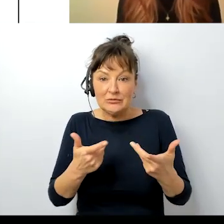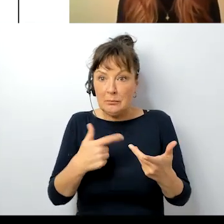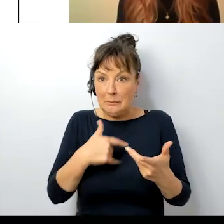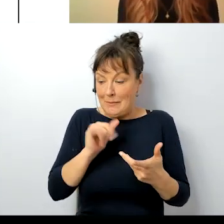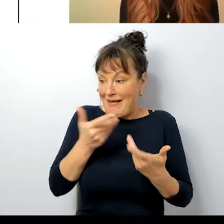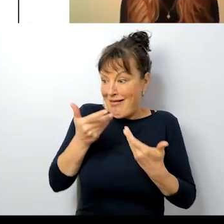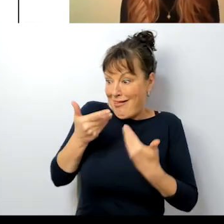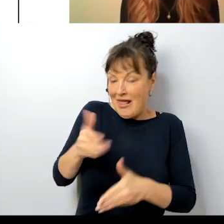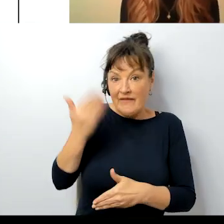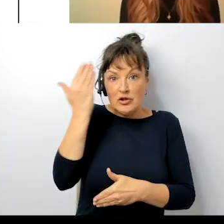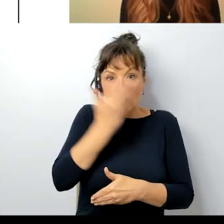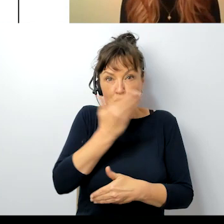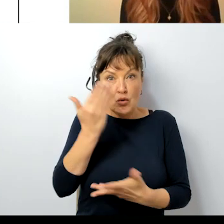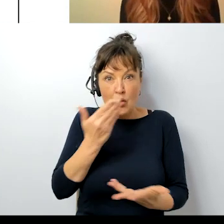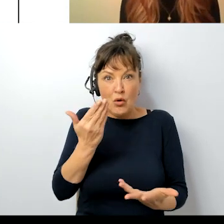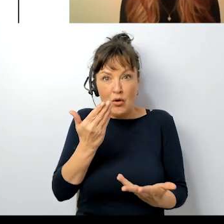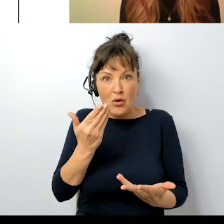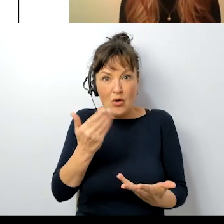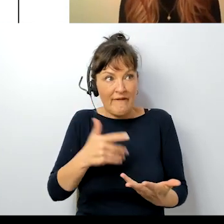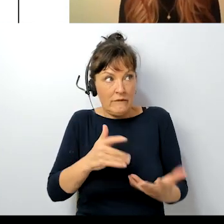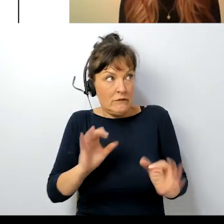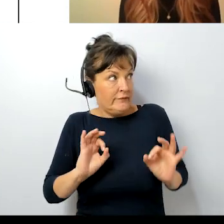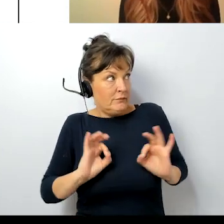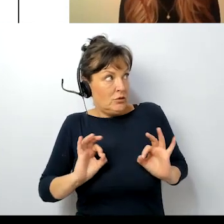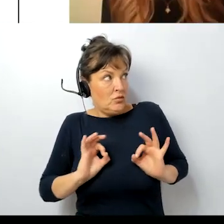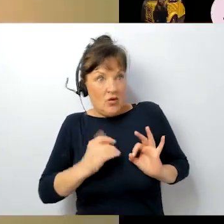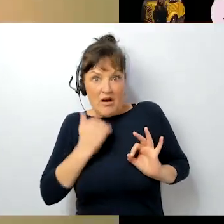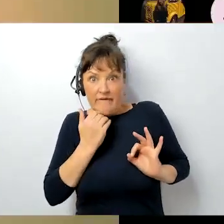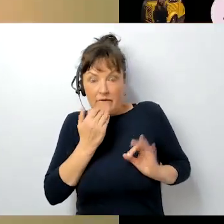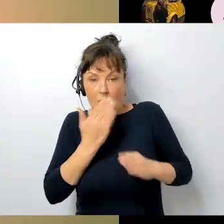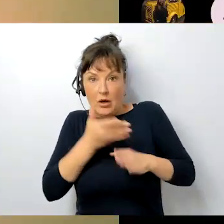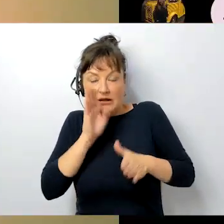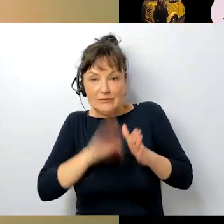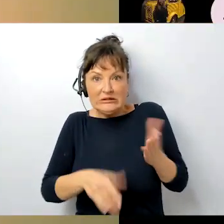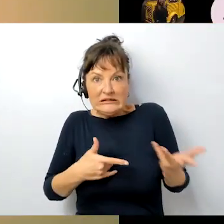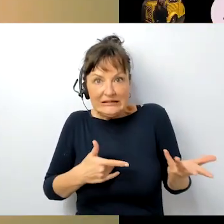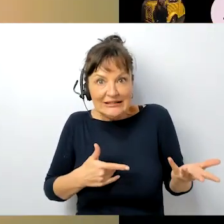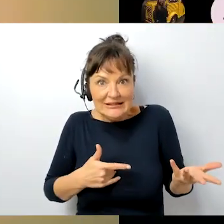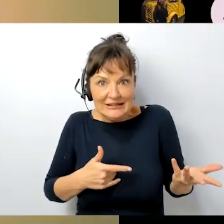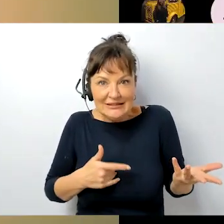especially sometimes for some of our school pupils who are leaving school and maybe don't